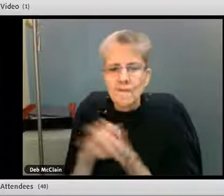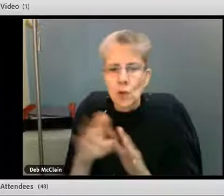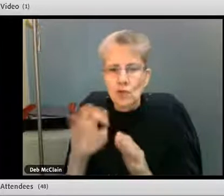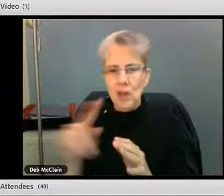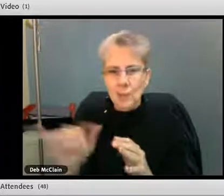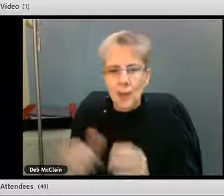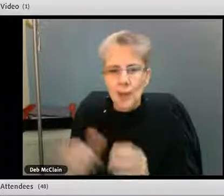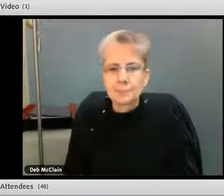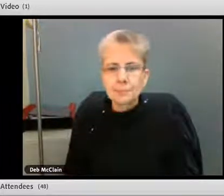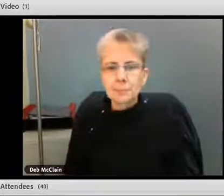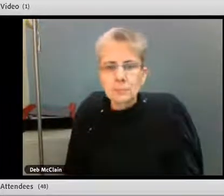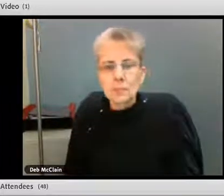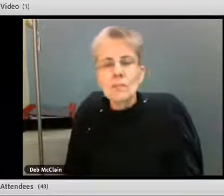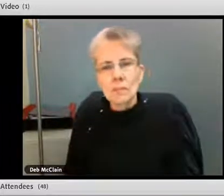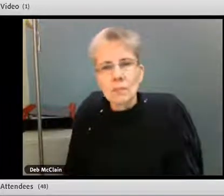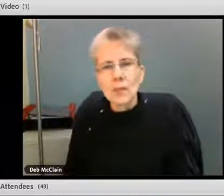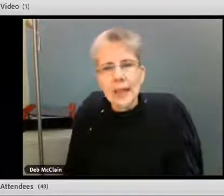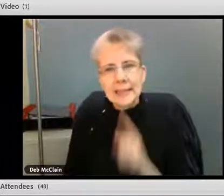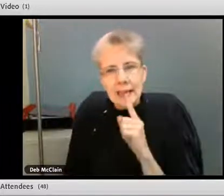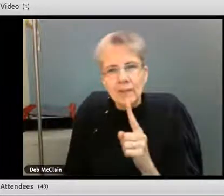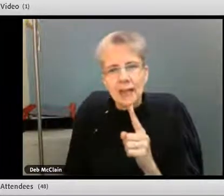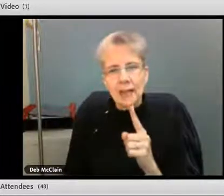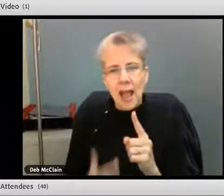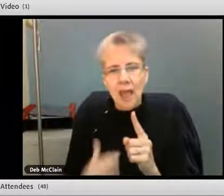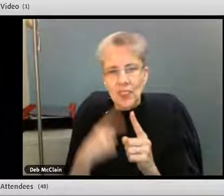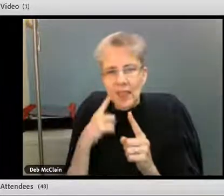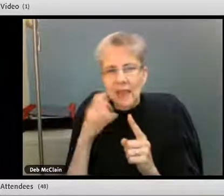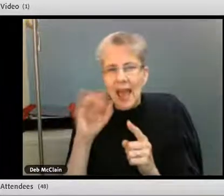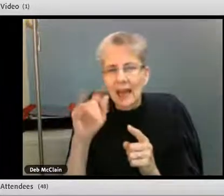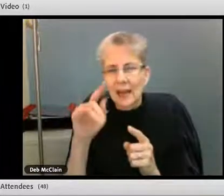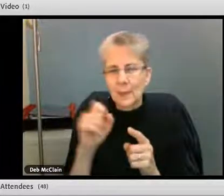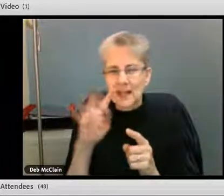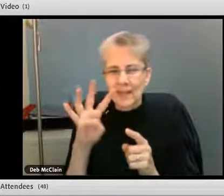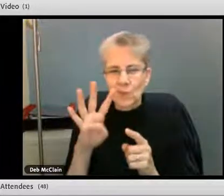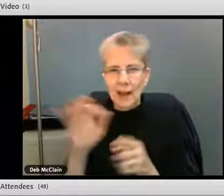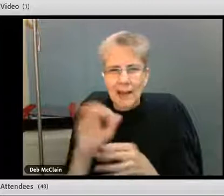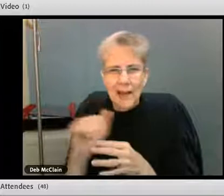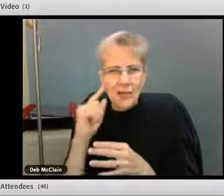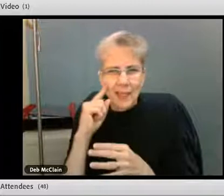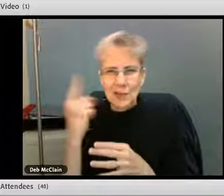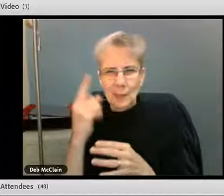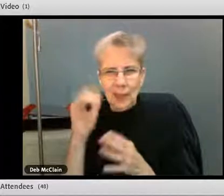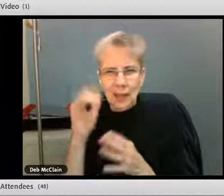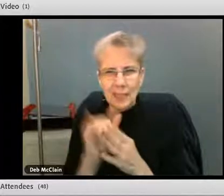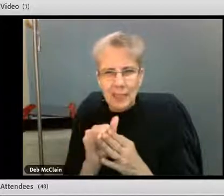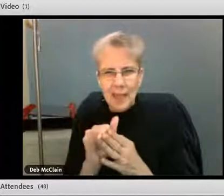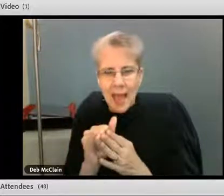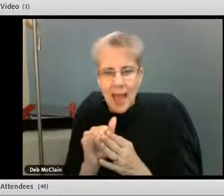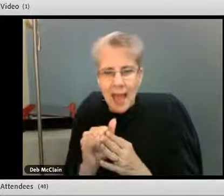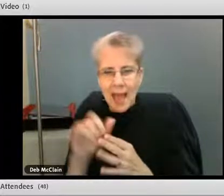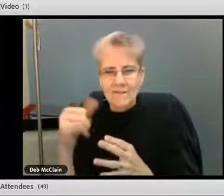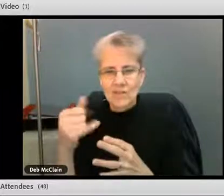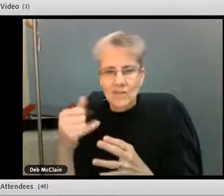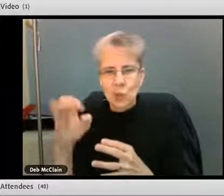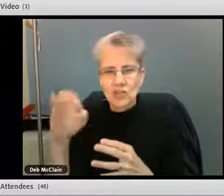I think Elements is $49 I think or something like that. You get the disk, where Photoshop is a cloud-based solution now,